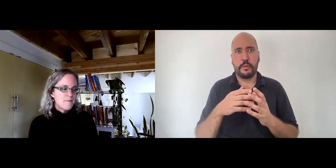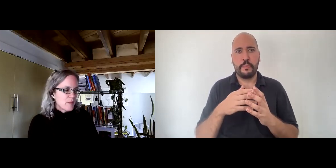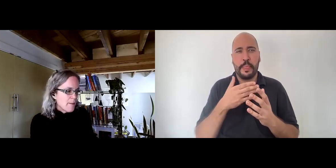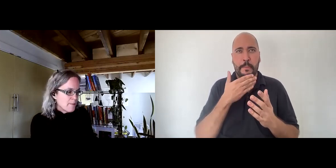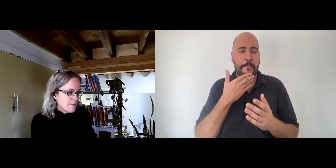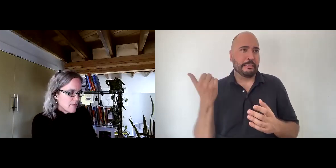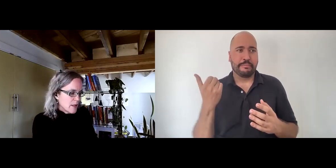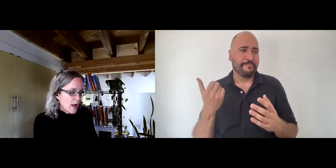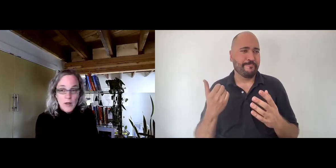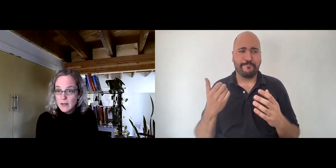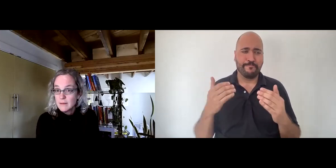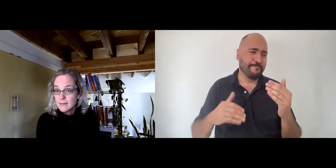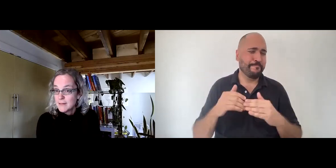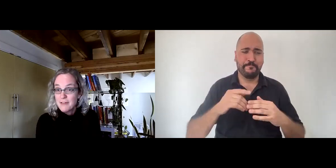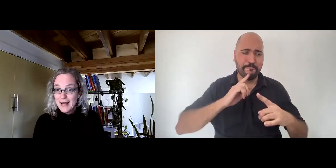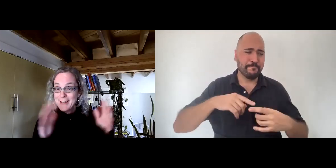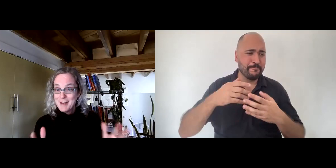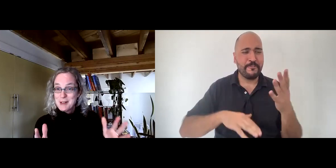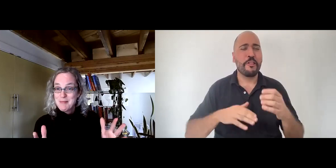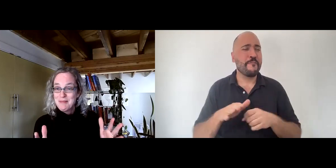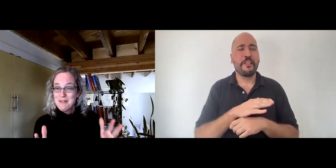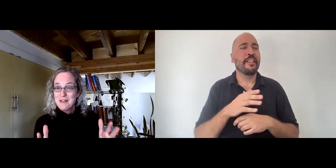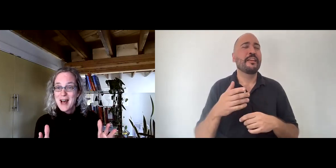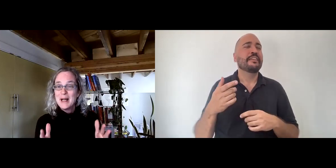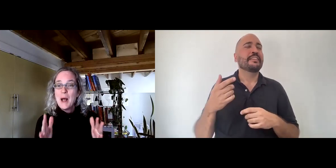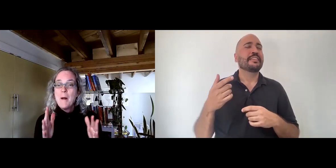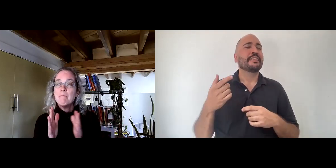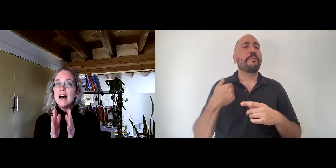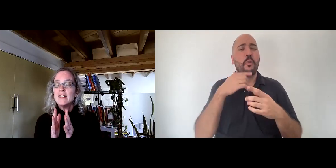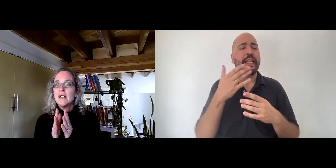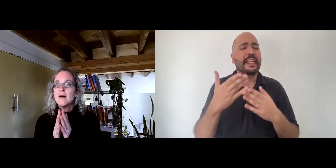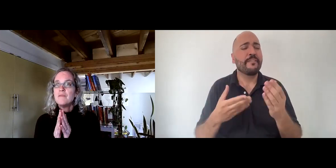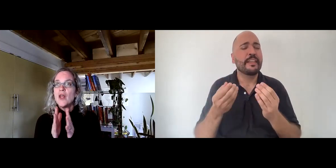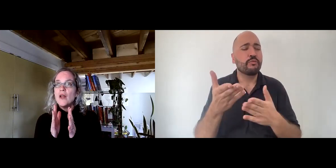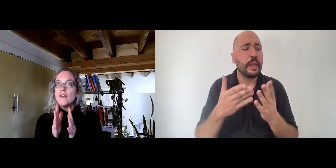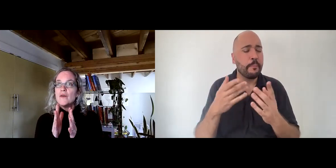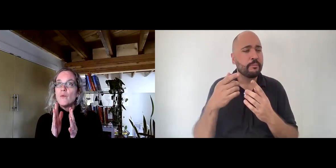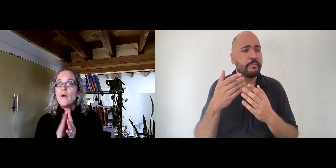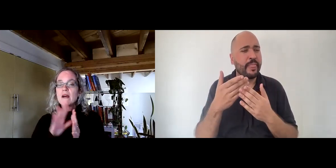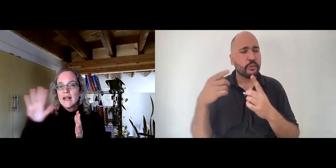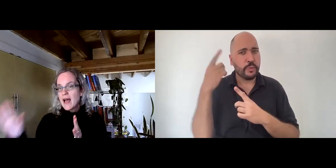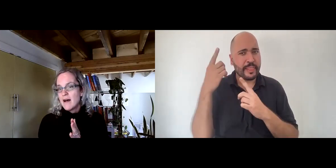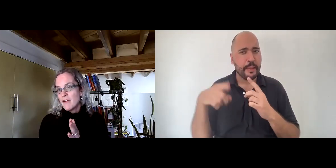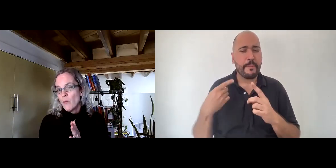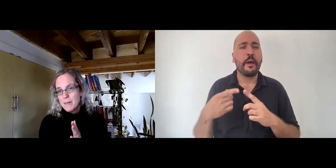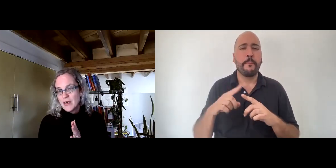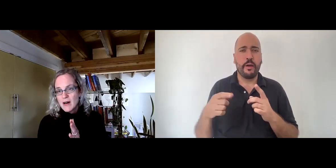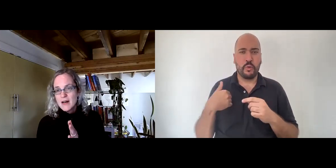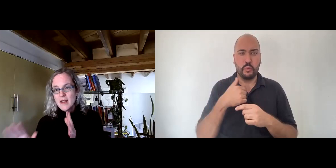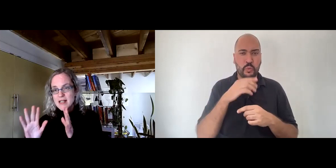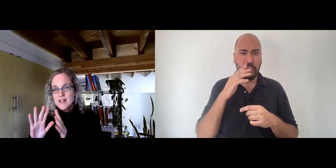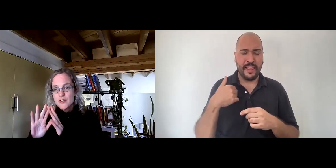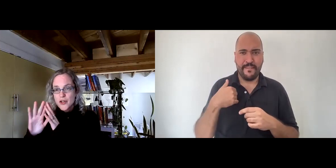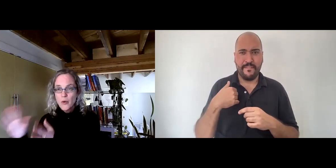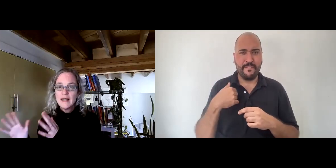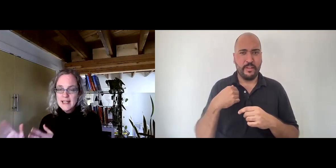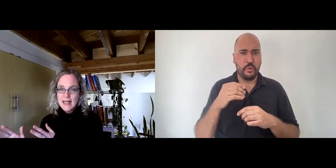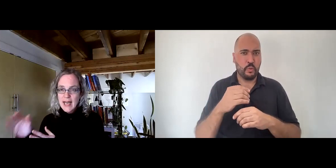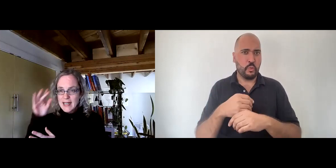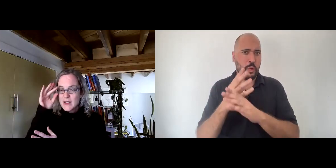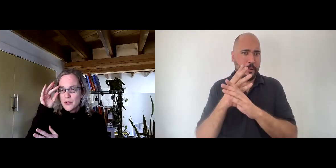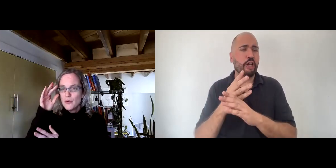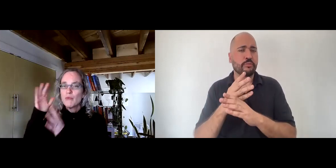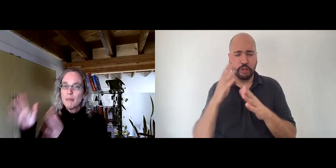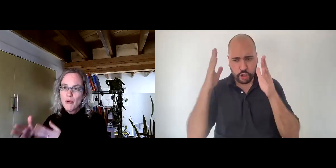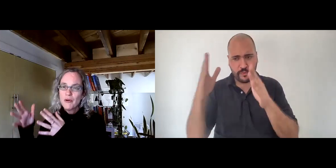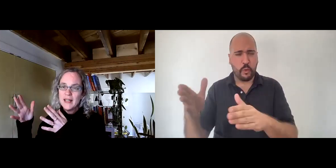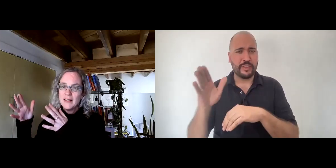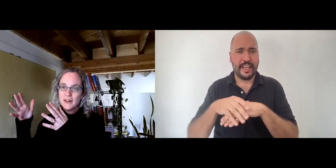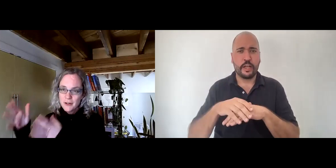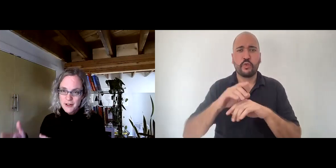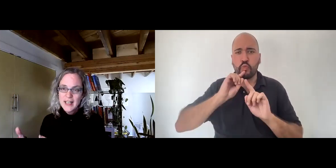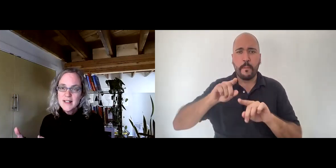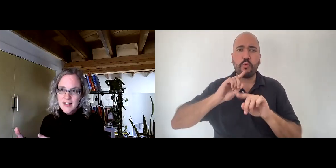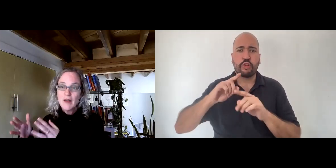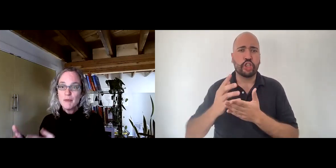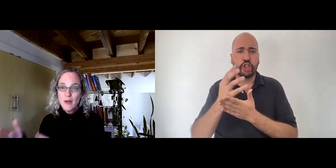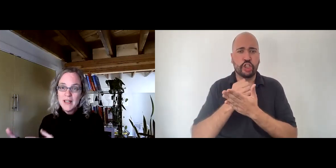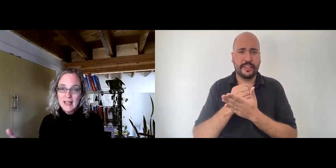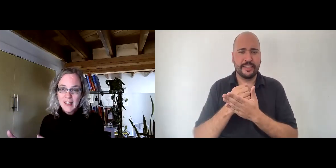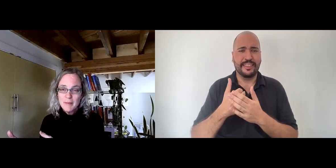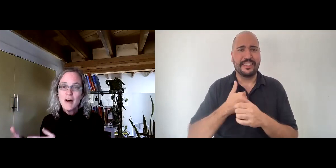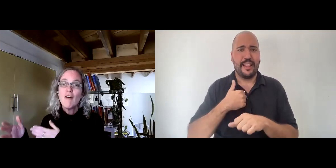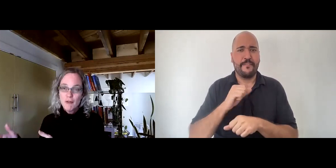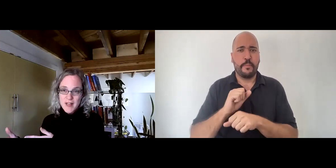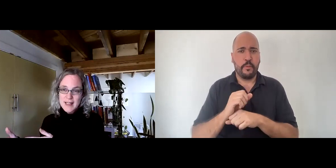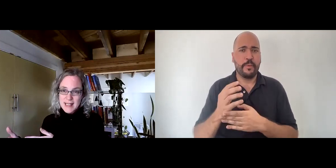I will definitely give you some food for thought. But we are gonna have a webinar that's totally dedicated to reporting earnings, self-employment income for the SSI program.